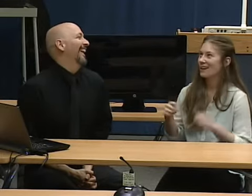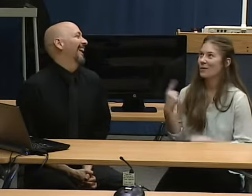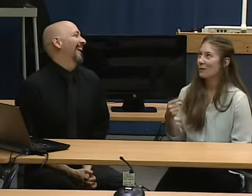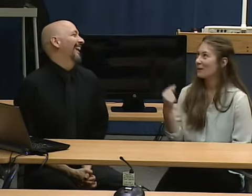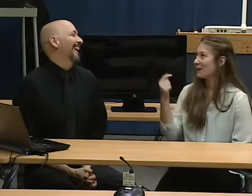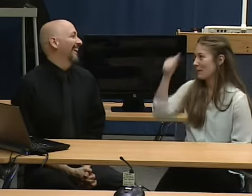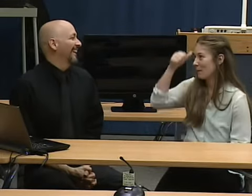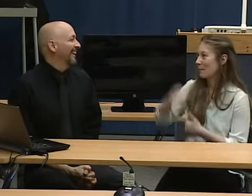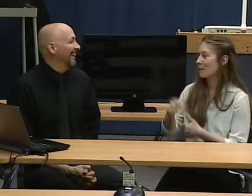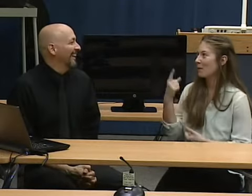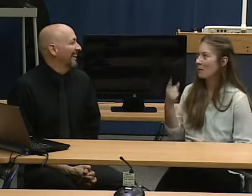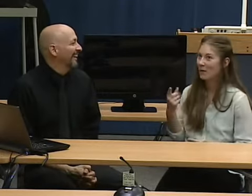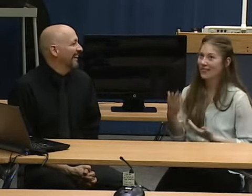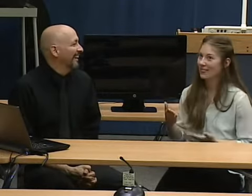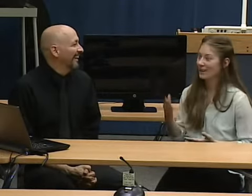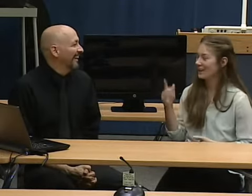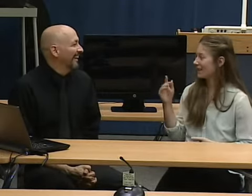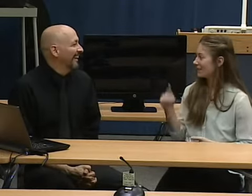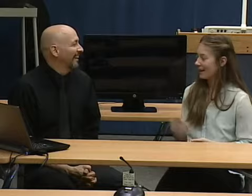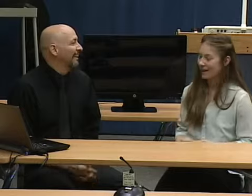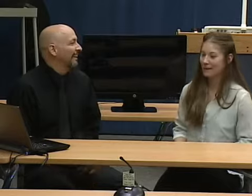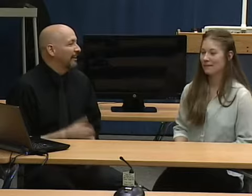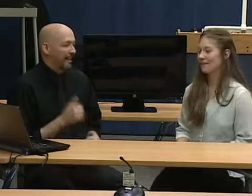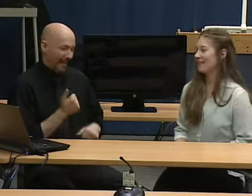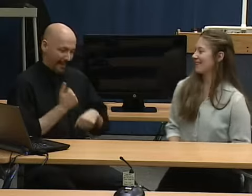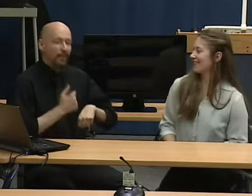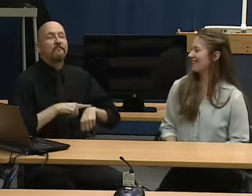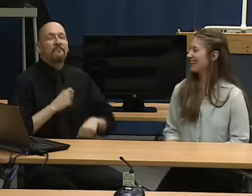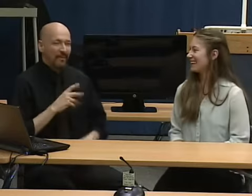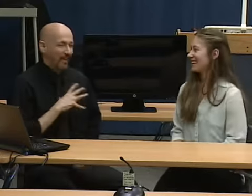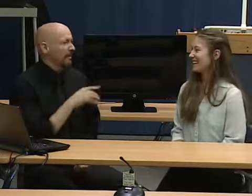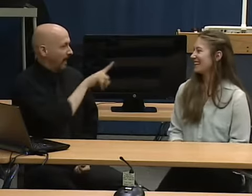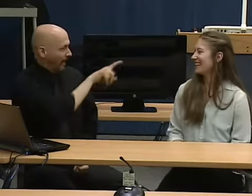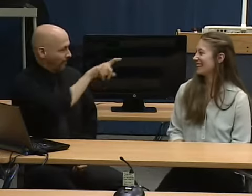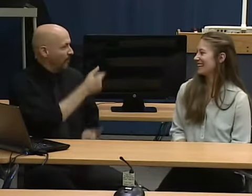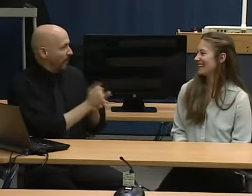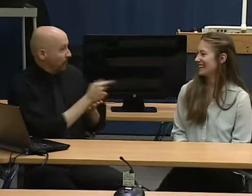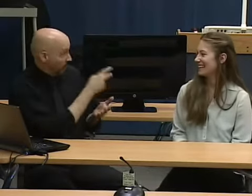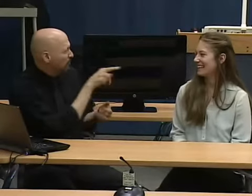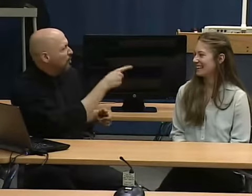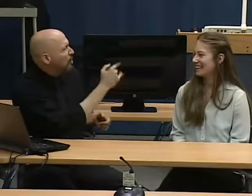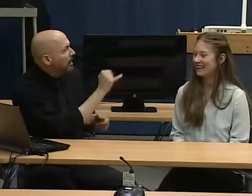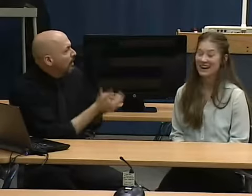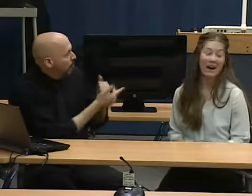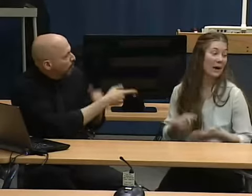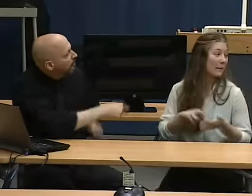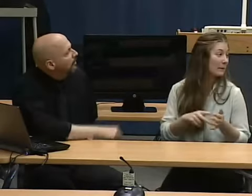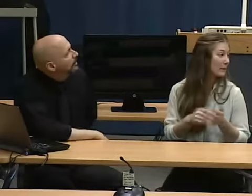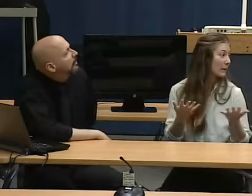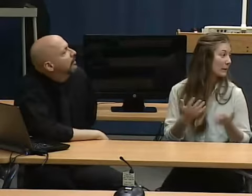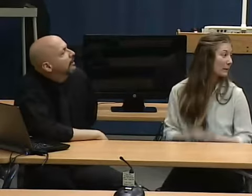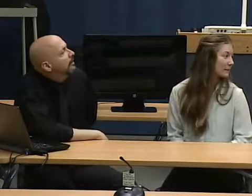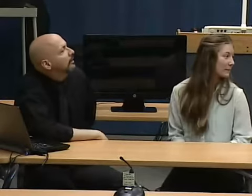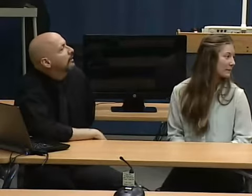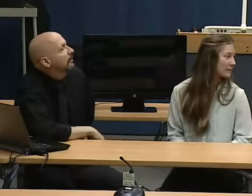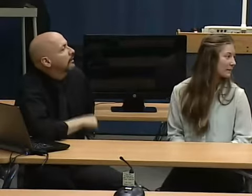I can only remember one thing... ... at a time. That's fine. Ask them. Ask them to help you with what it means. What does it mean?